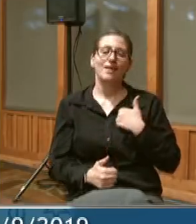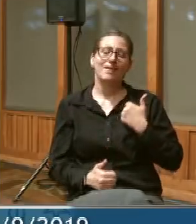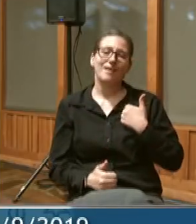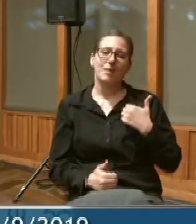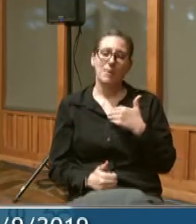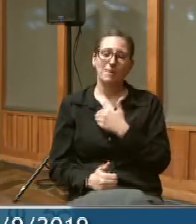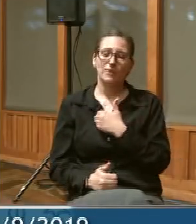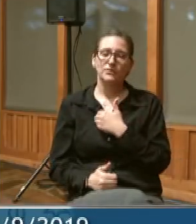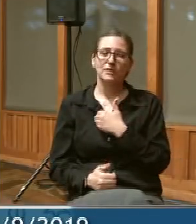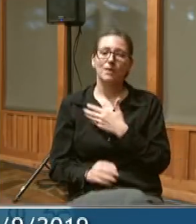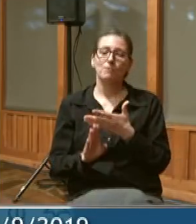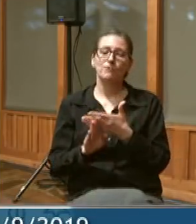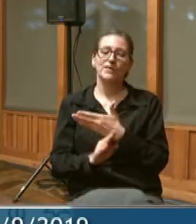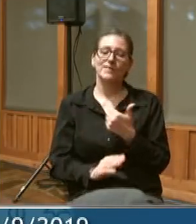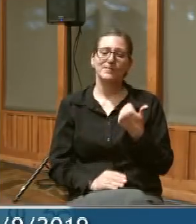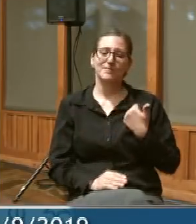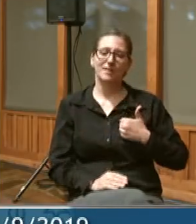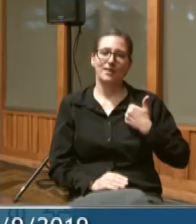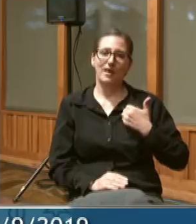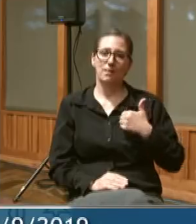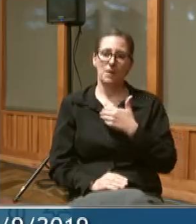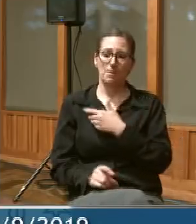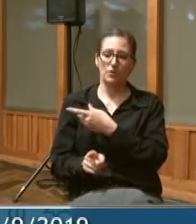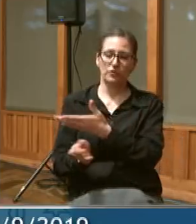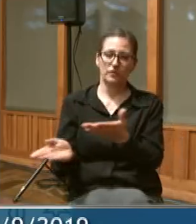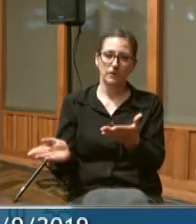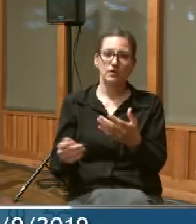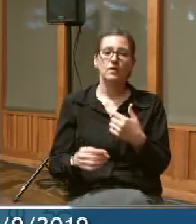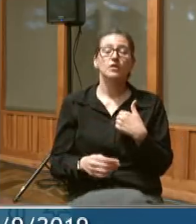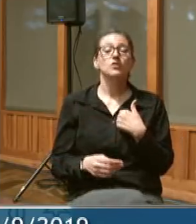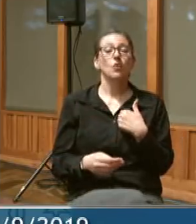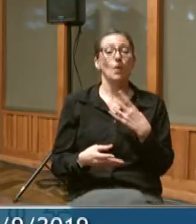KIDS THAT ARE TRULY HOMELESS, GANG MEMBERS AND EX GANG MEMBERS. I'M GOING TO PRESENT OUR ELECTED